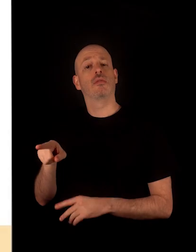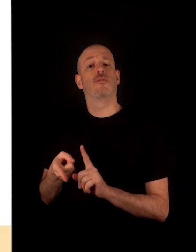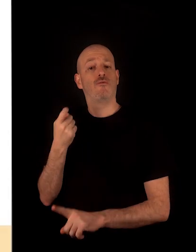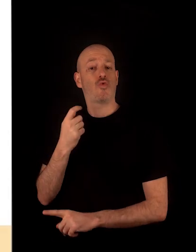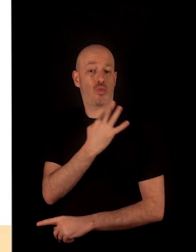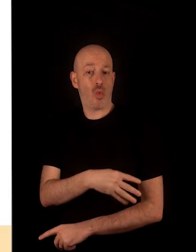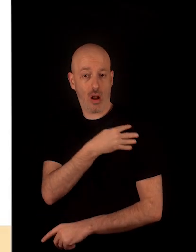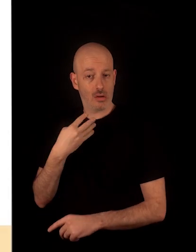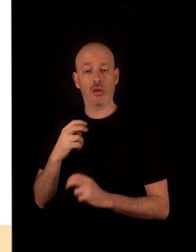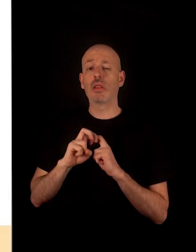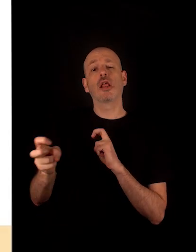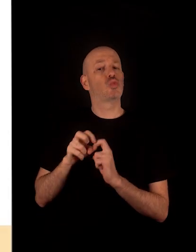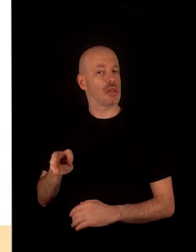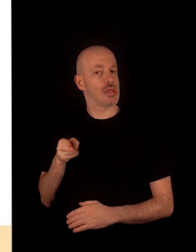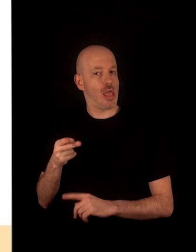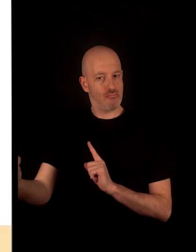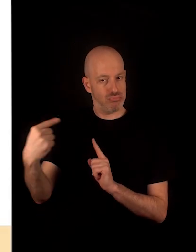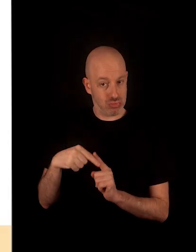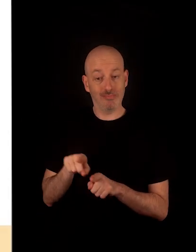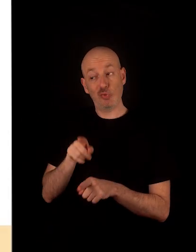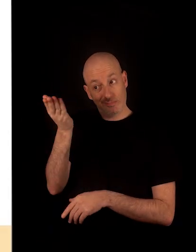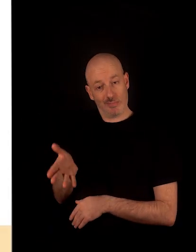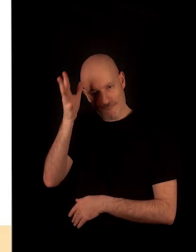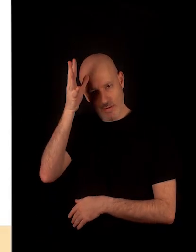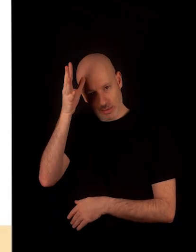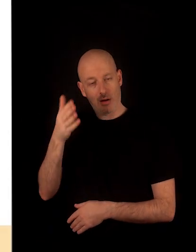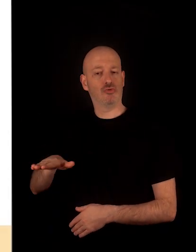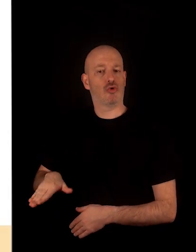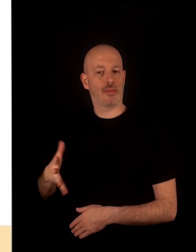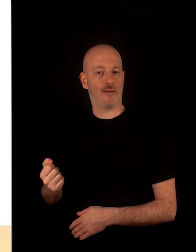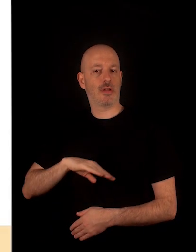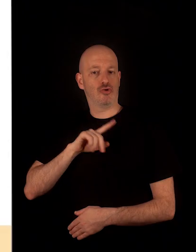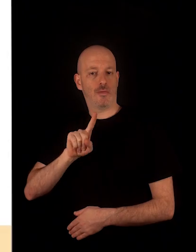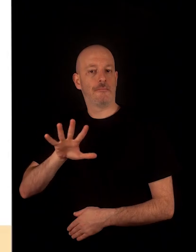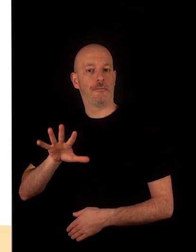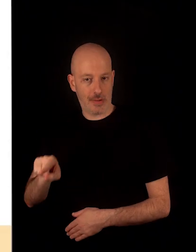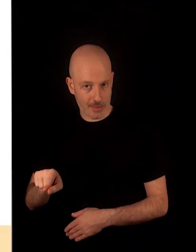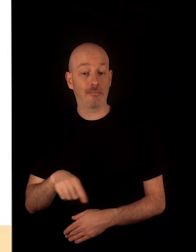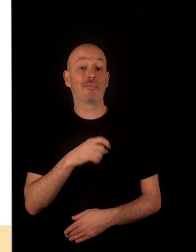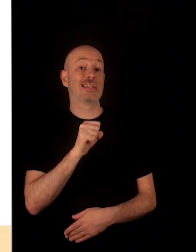The residents can have a personal assistant or a sign language interpreter.